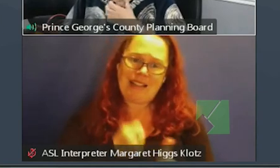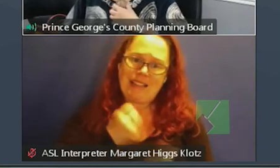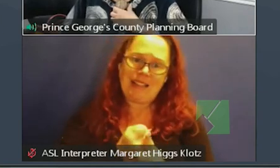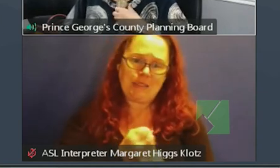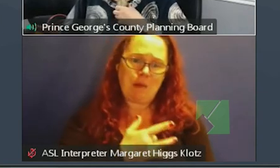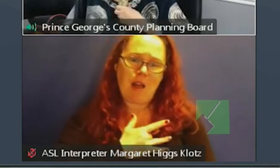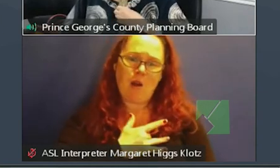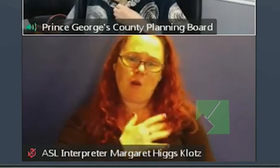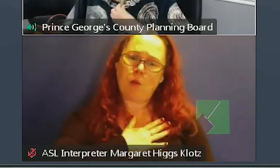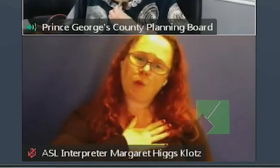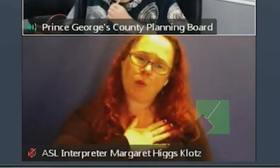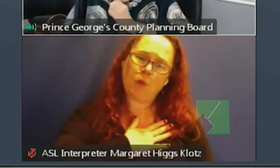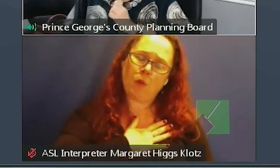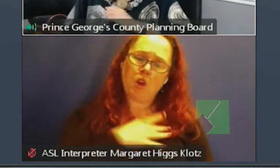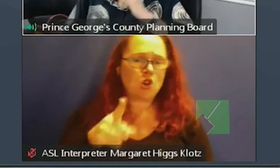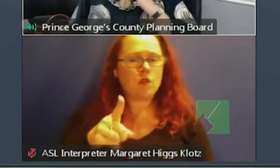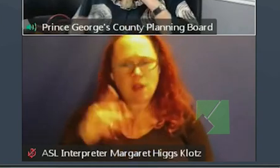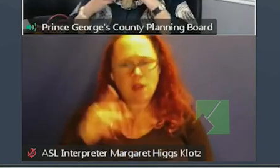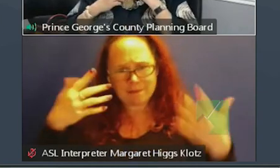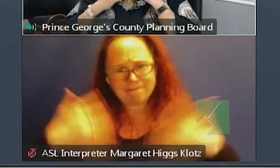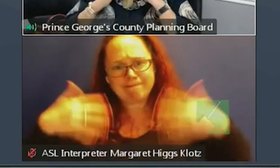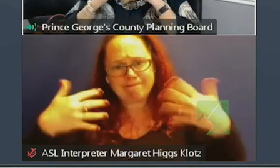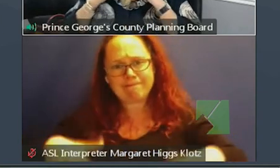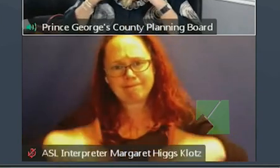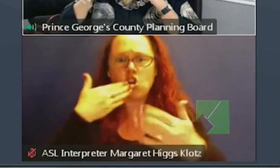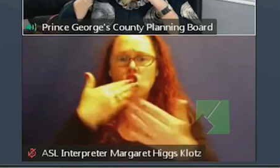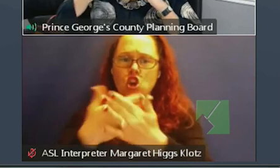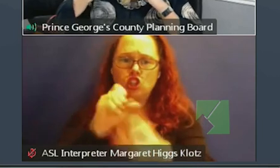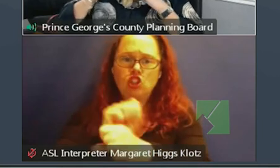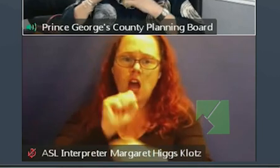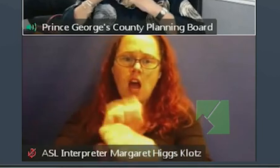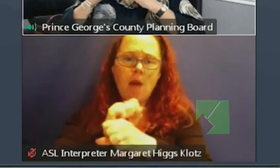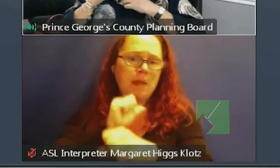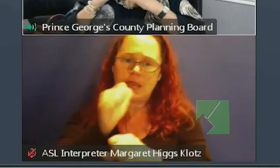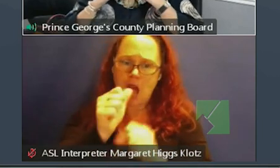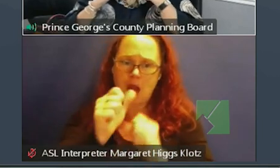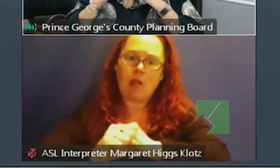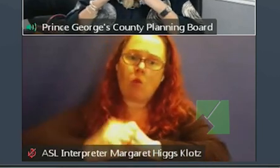but you've done a superb job in not being overly redundant, expressing your concerns,